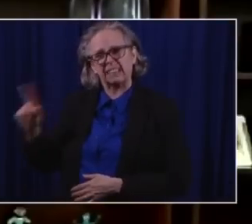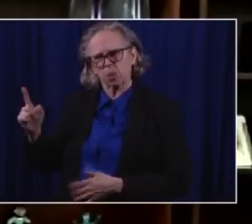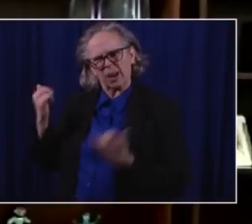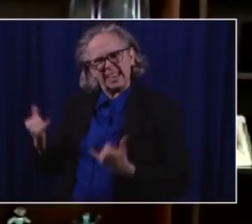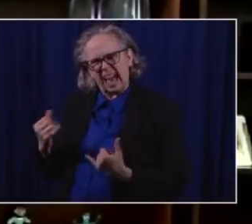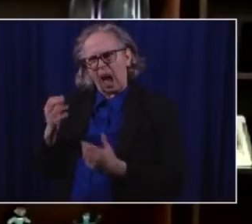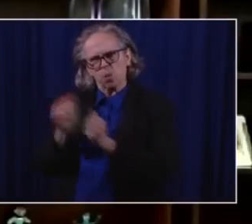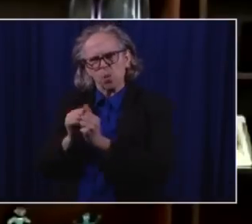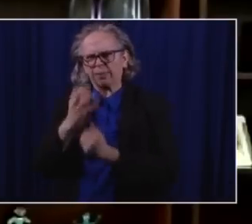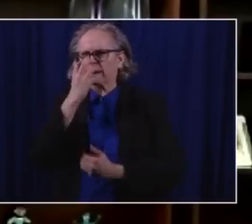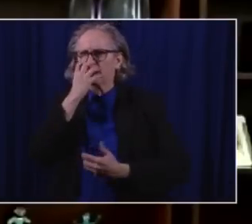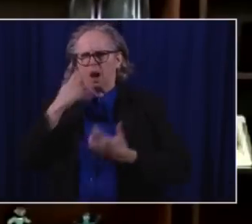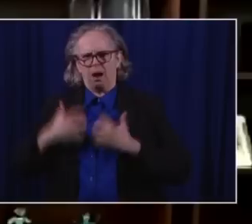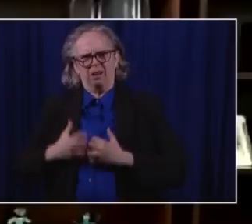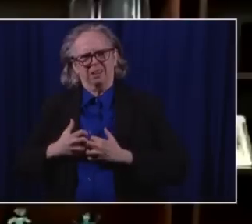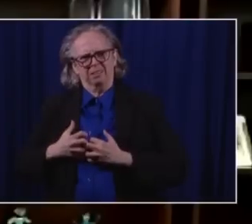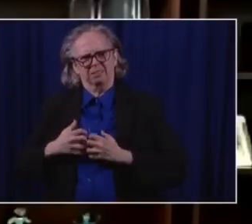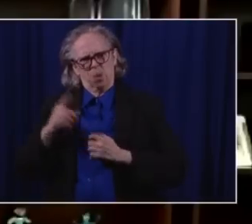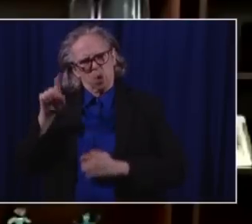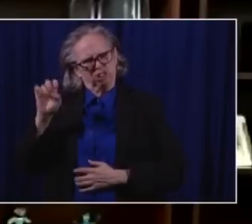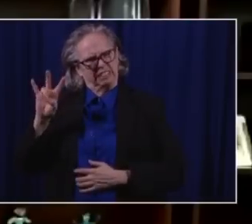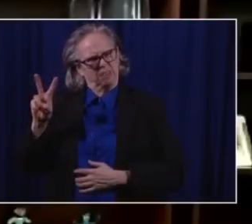is that we have 1100. 1109 21 patients in the hospital the